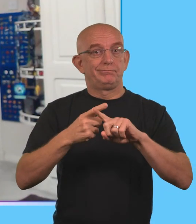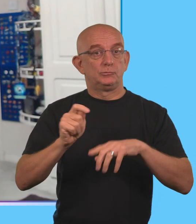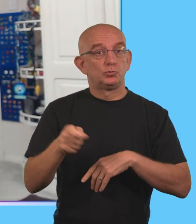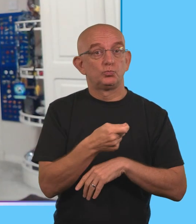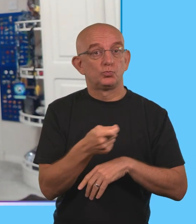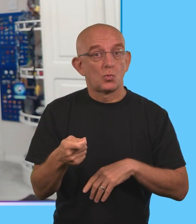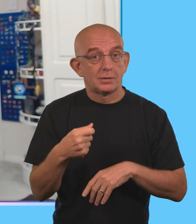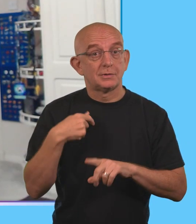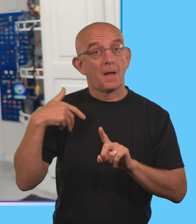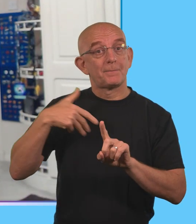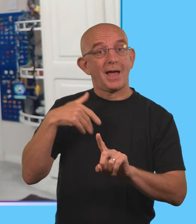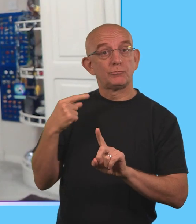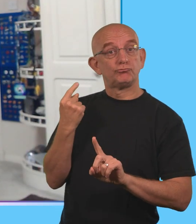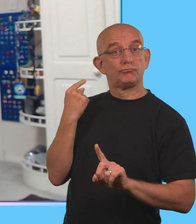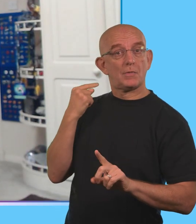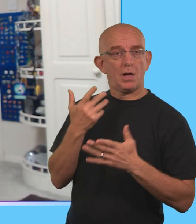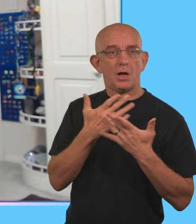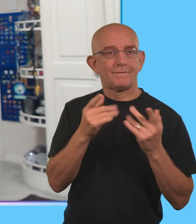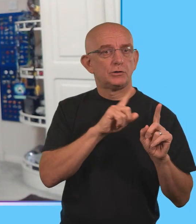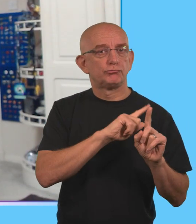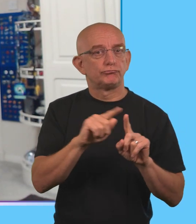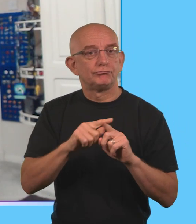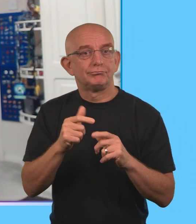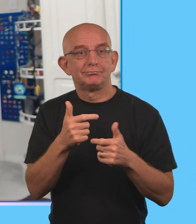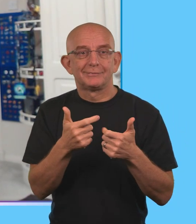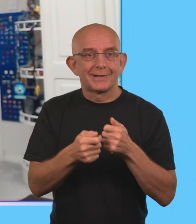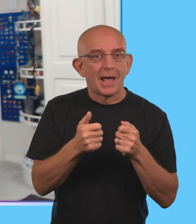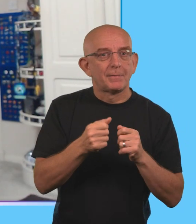and in my background is a large amount of gaming memorabilia that I've accumulated